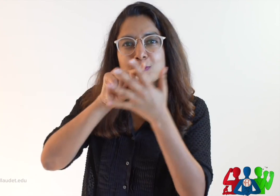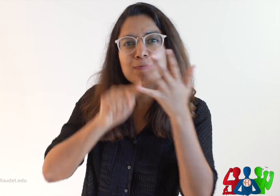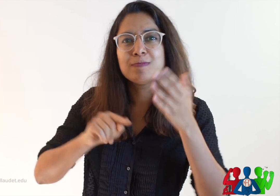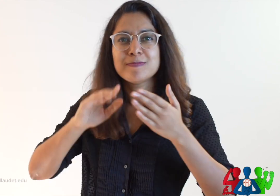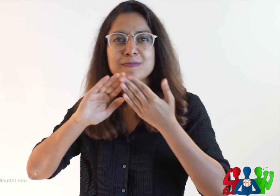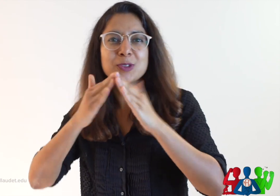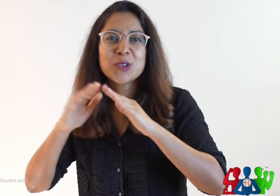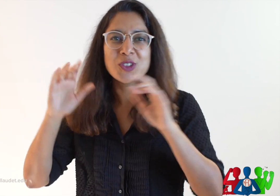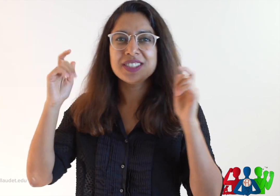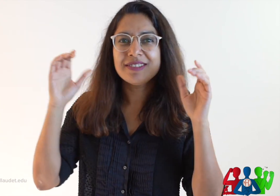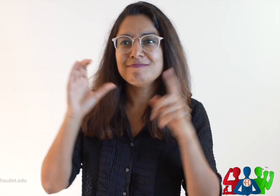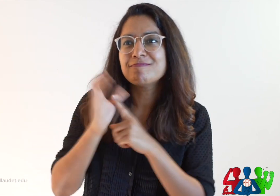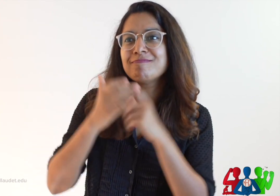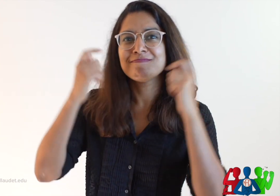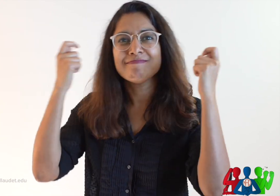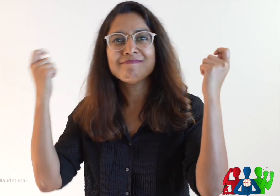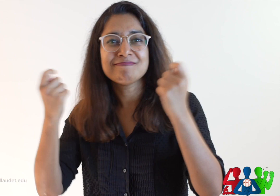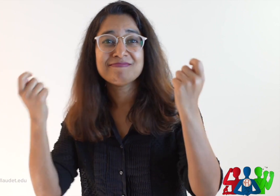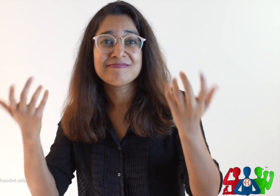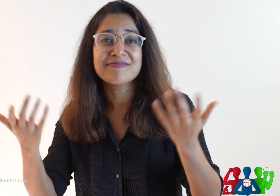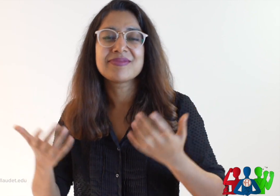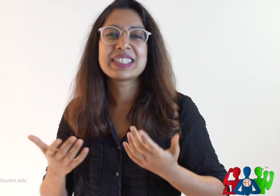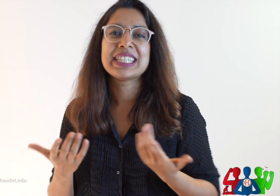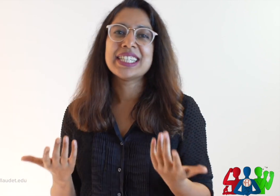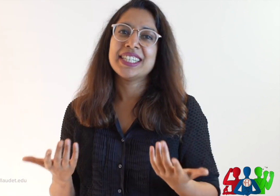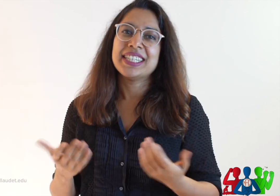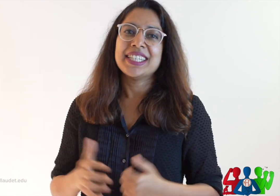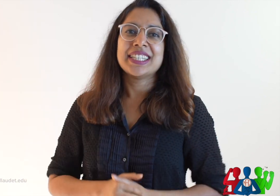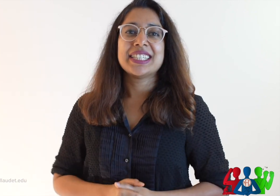and would prefer that month by month curriculum that we’ve talked about before.